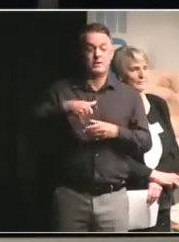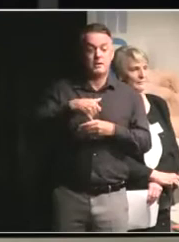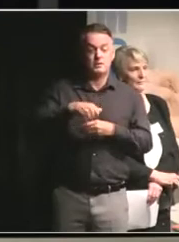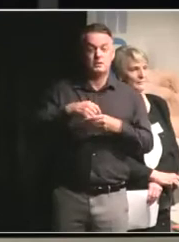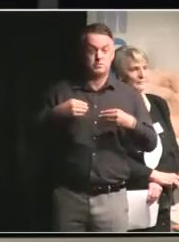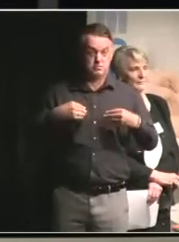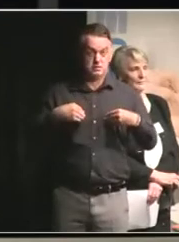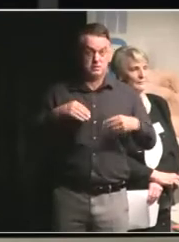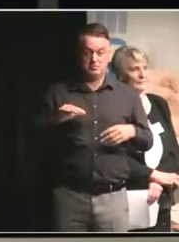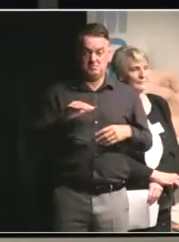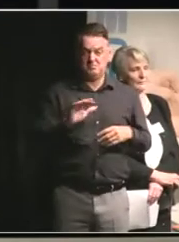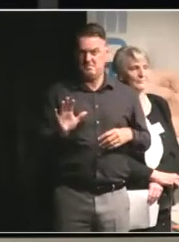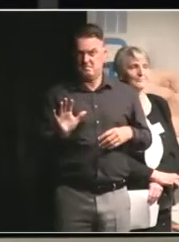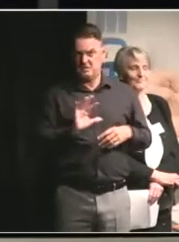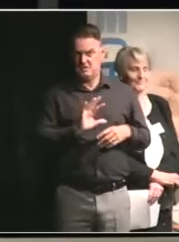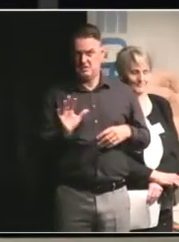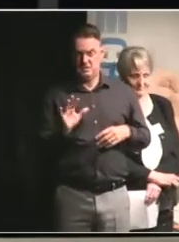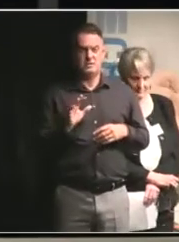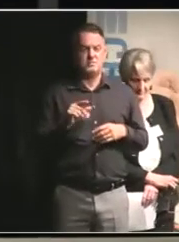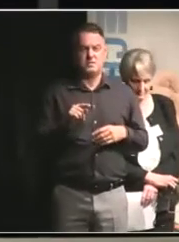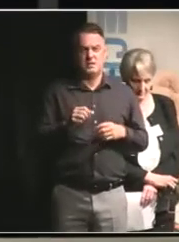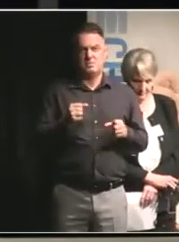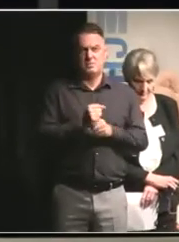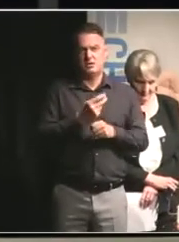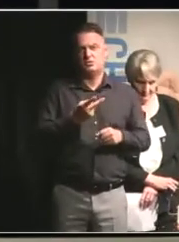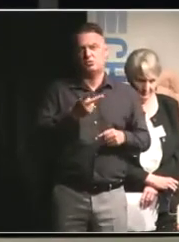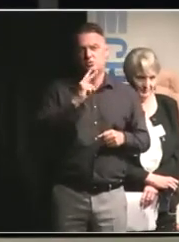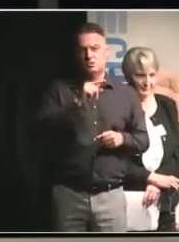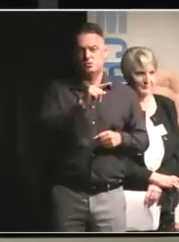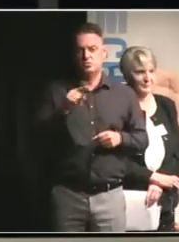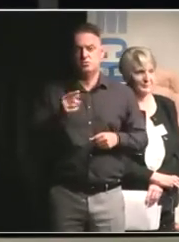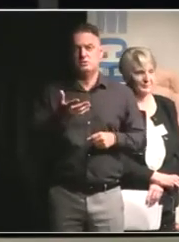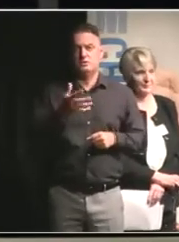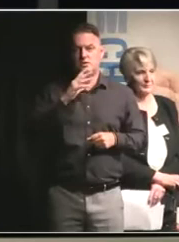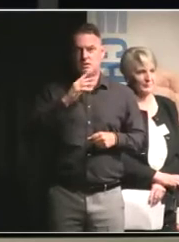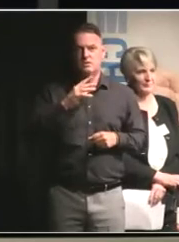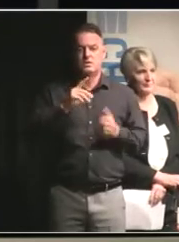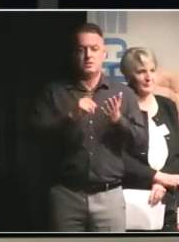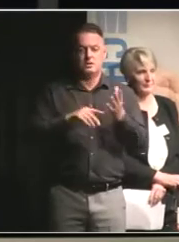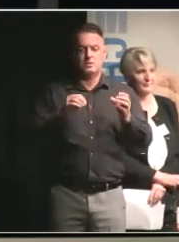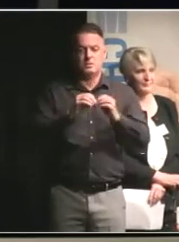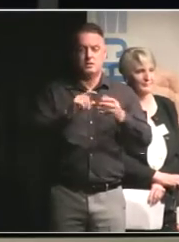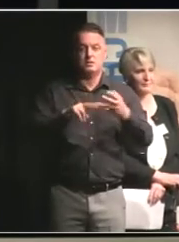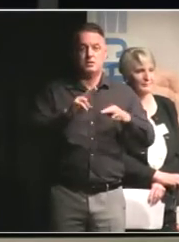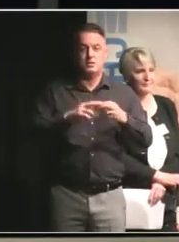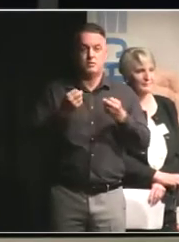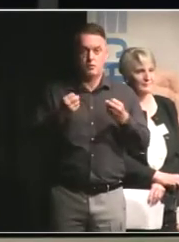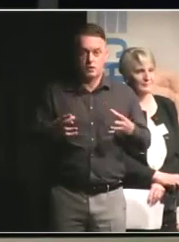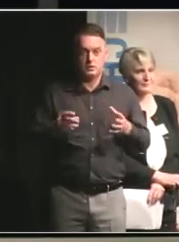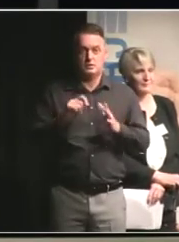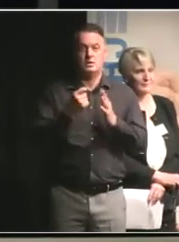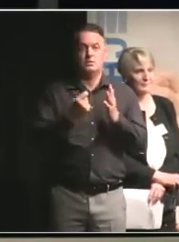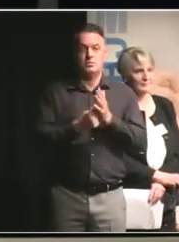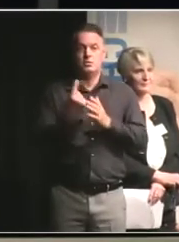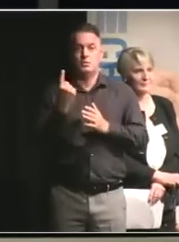average pharmaceutical industry makes 200 to 500 pounds of waste per one pound of product,